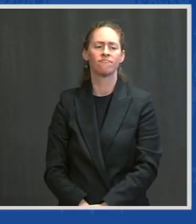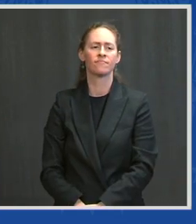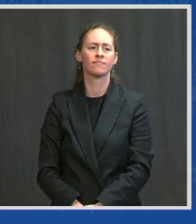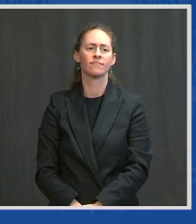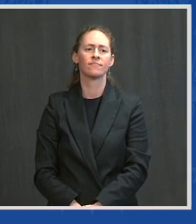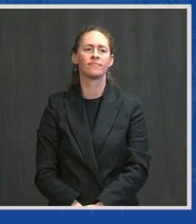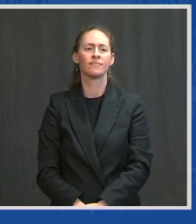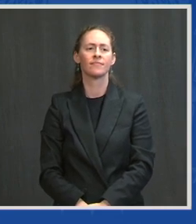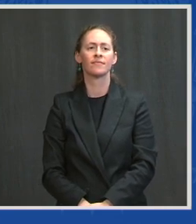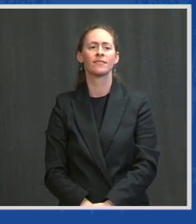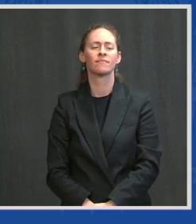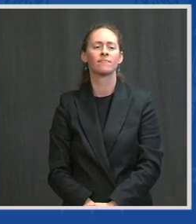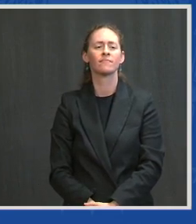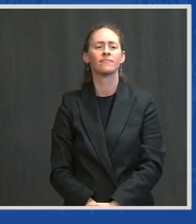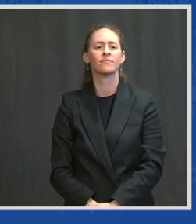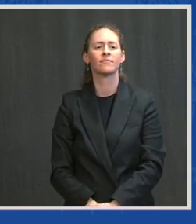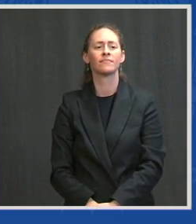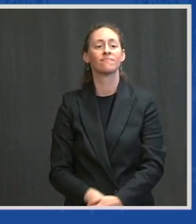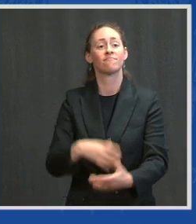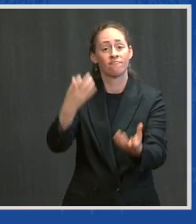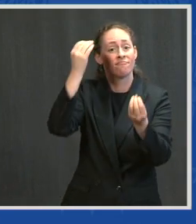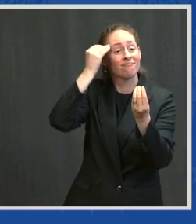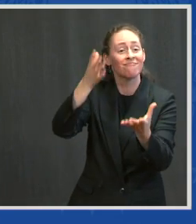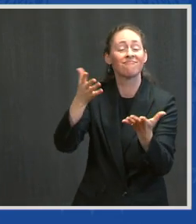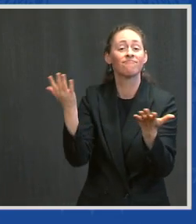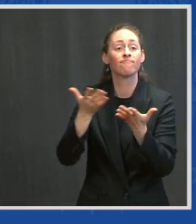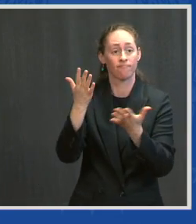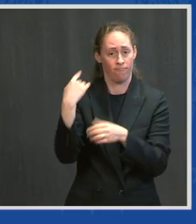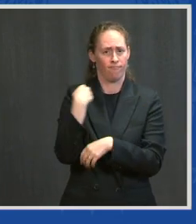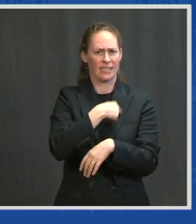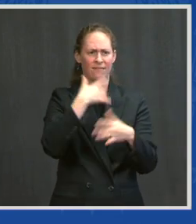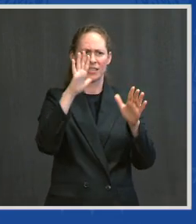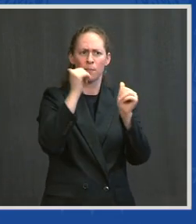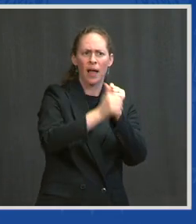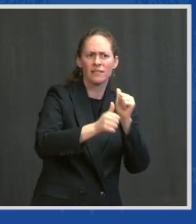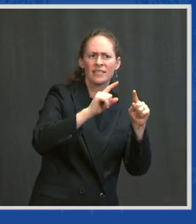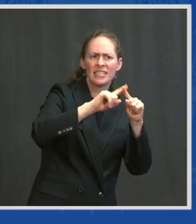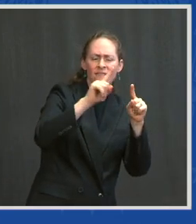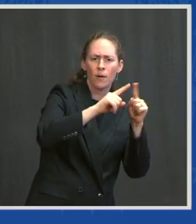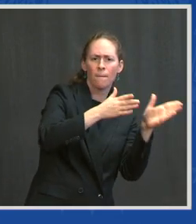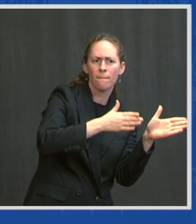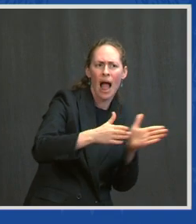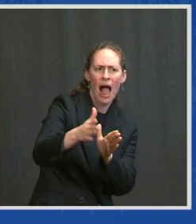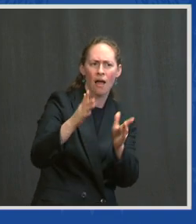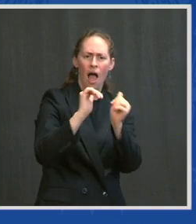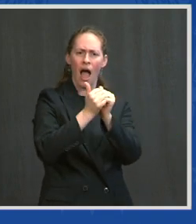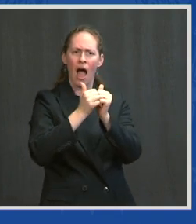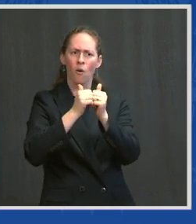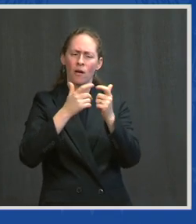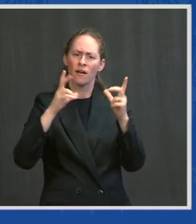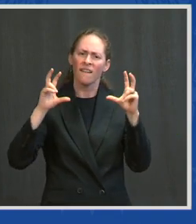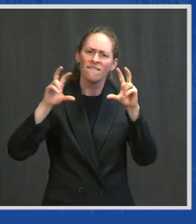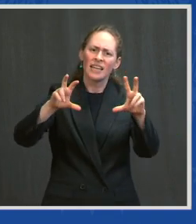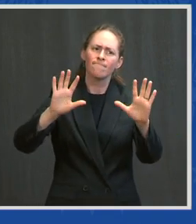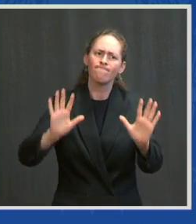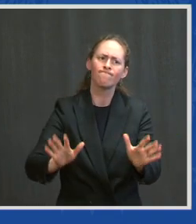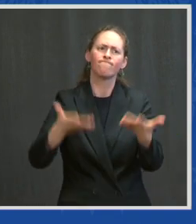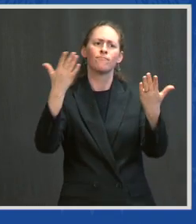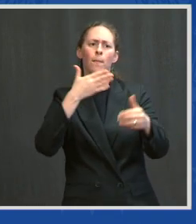to bring back those law enforcement jobs and social service jobs. Much of this relief has already arrived.